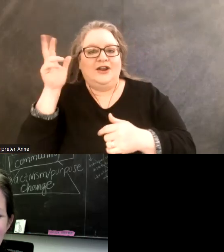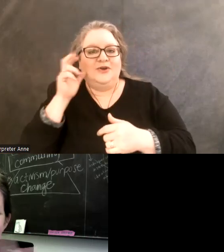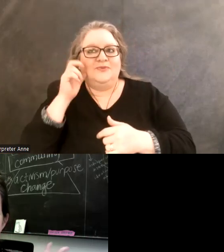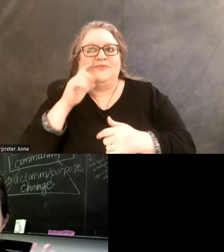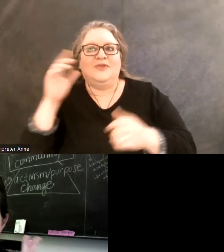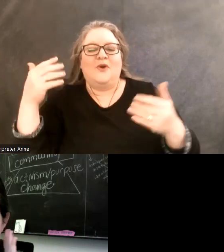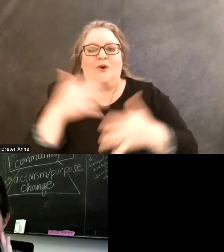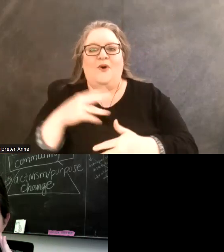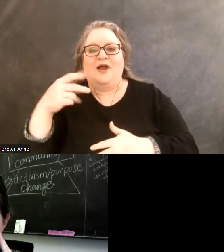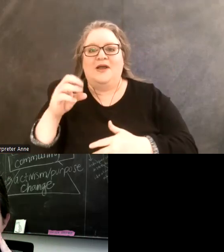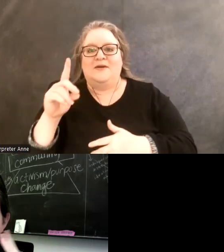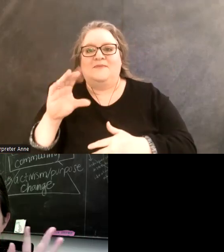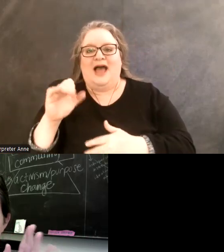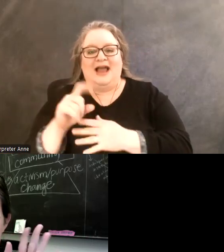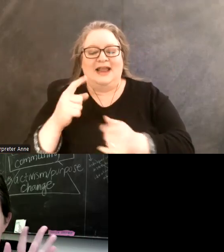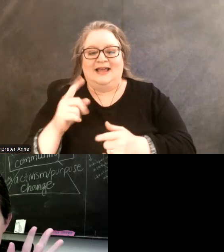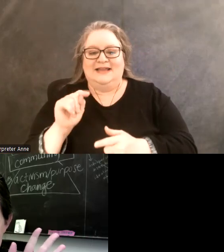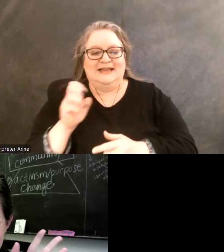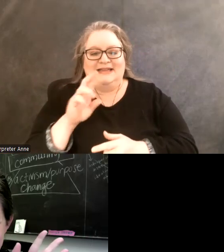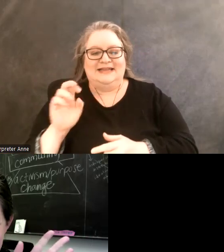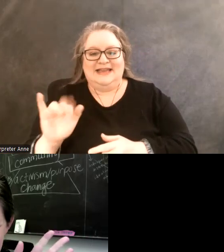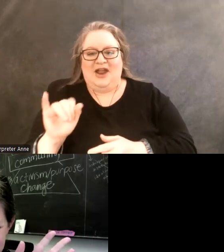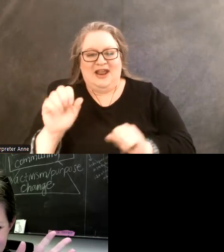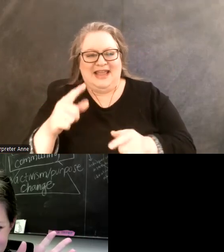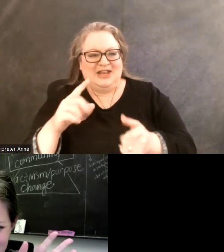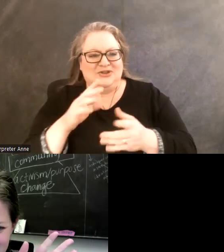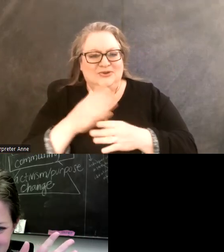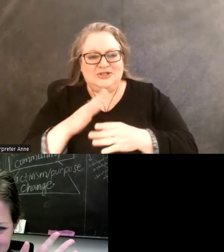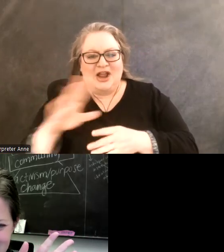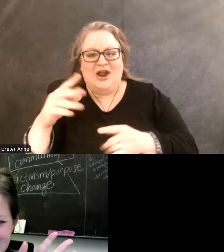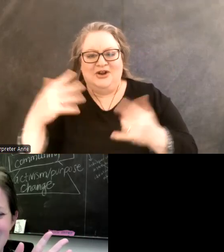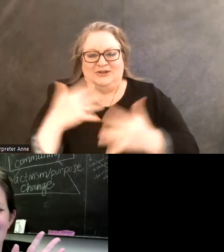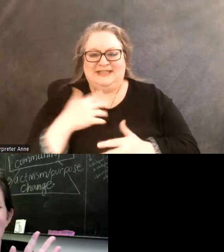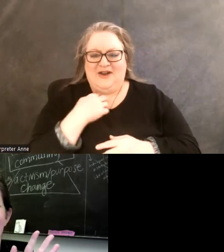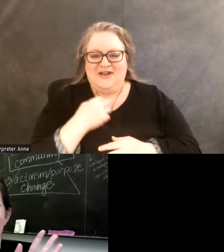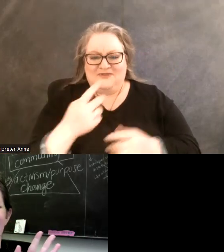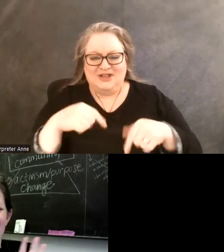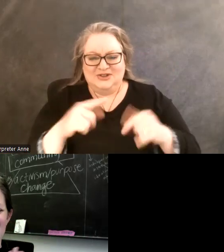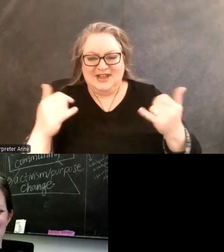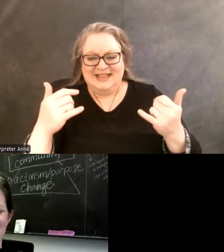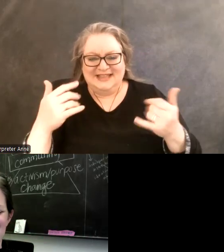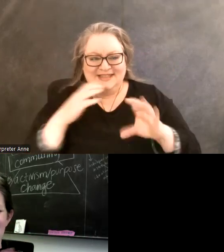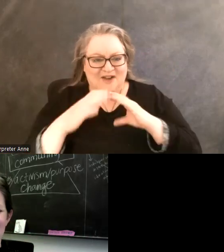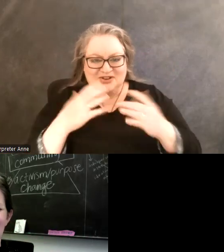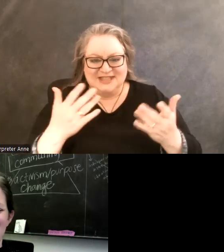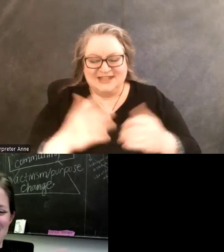I feel like Terri can you share your creepy voice with us at some point in this whole conversation? But, yes, okay,